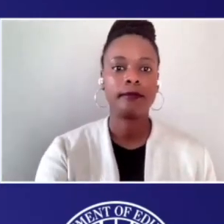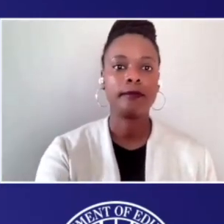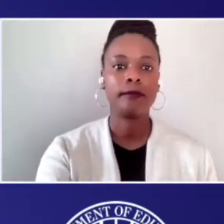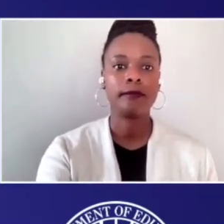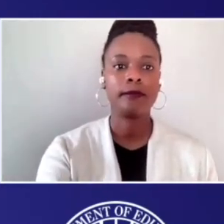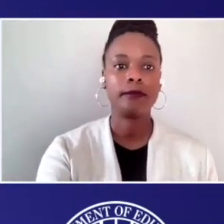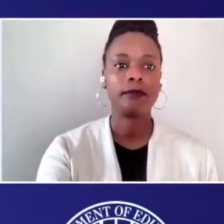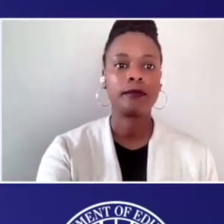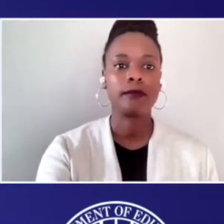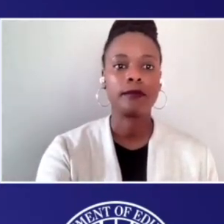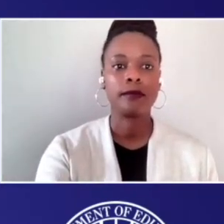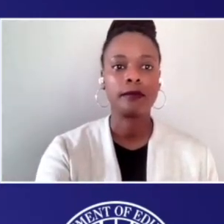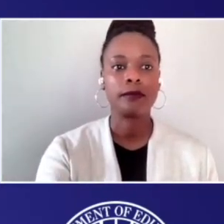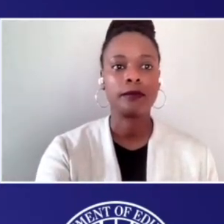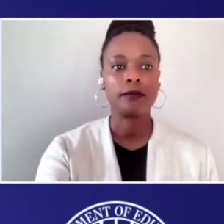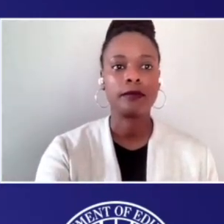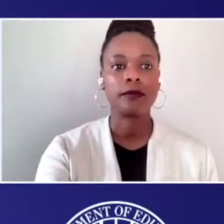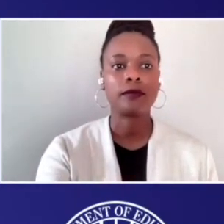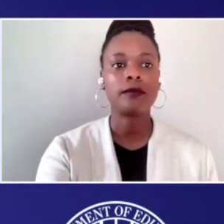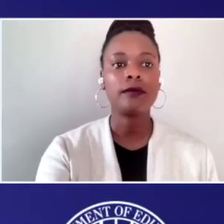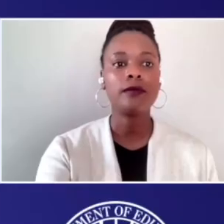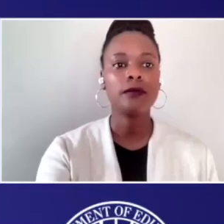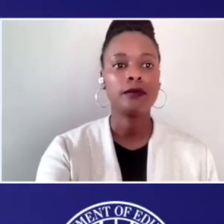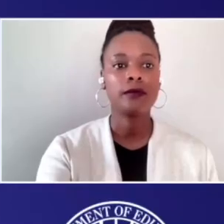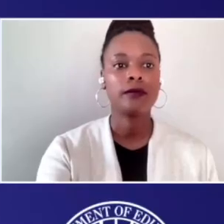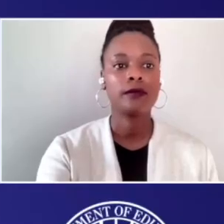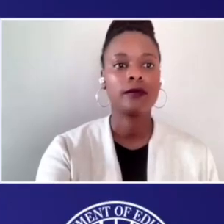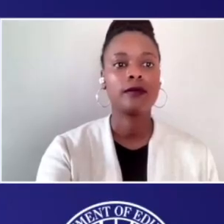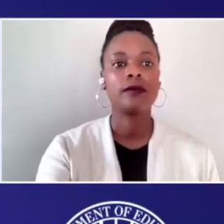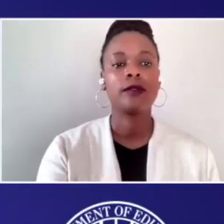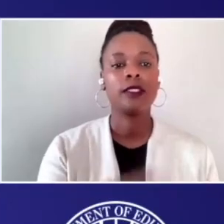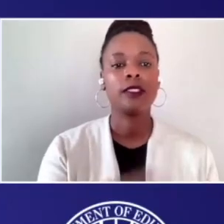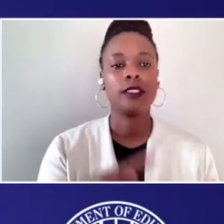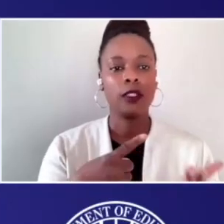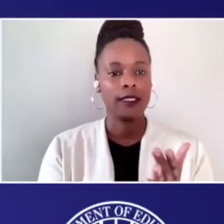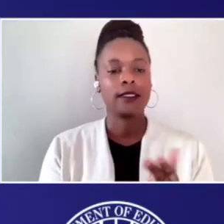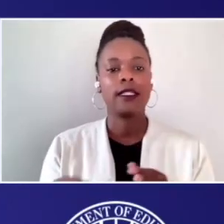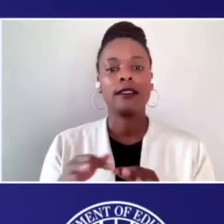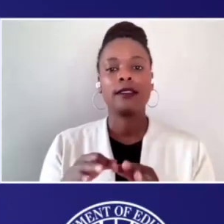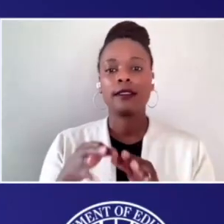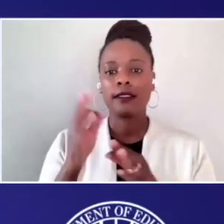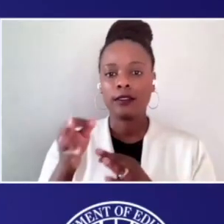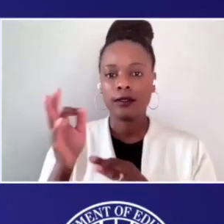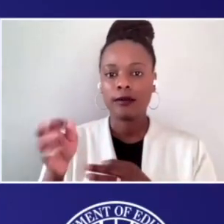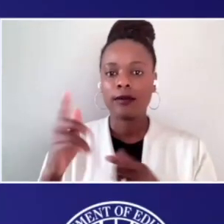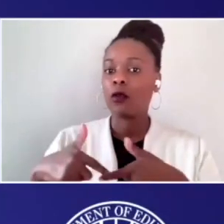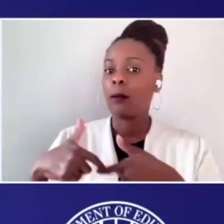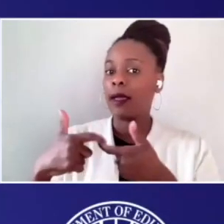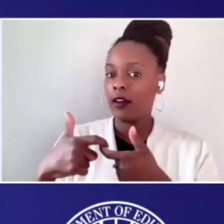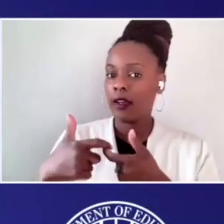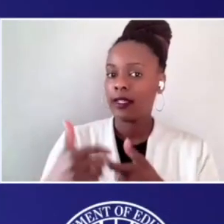Let me make sure -- I told you about deferments and forbearances. There was a dear colleague letter from 2008